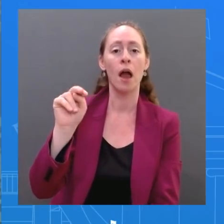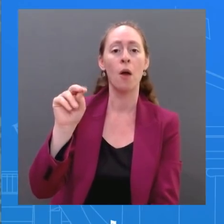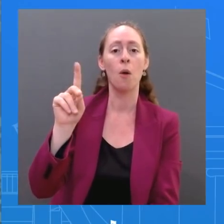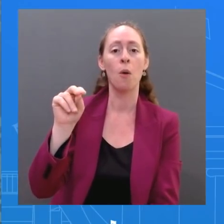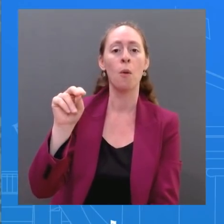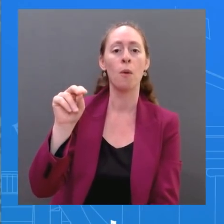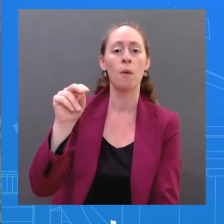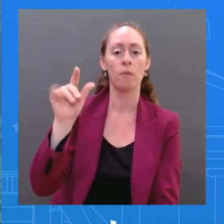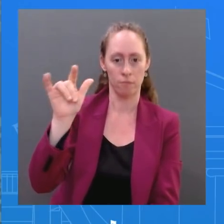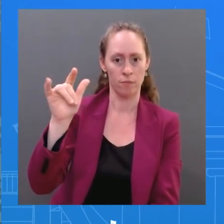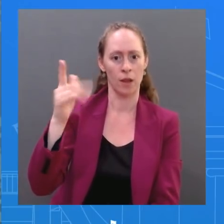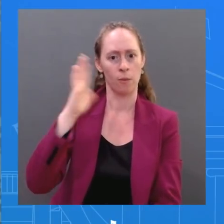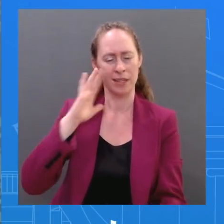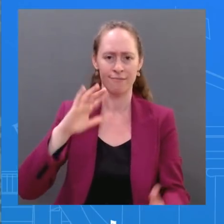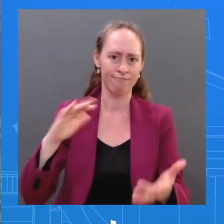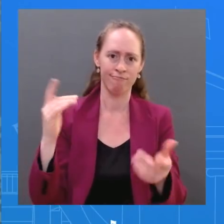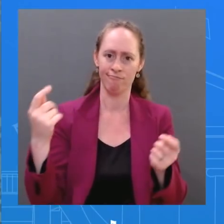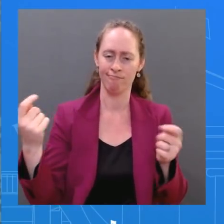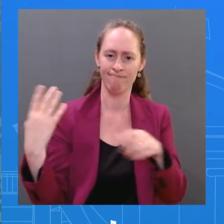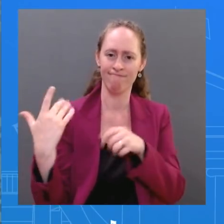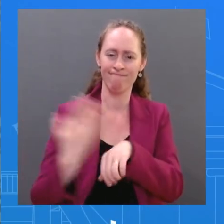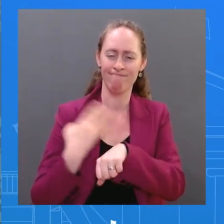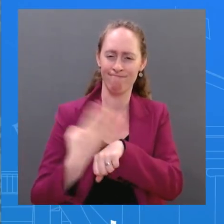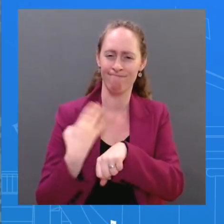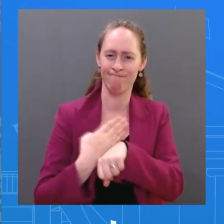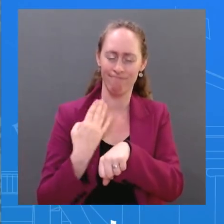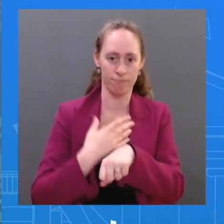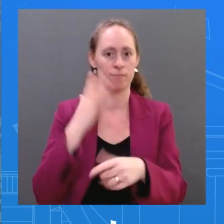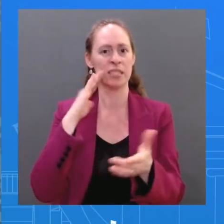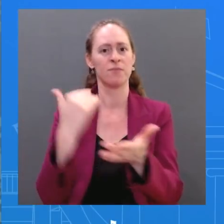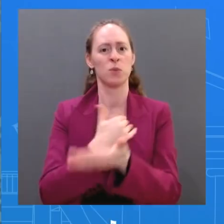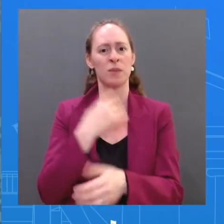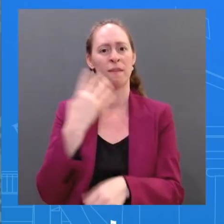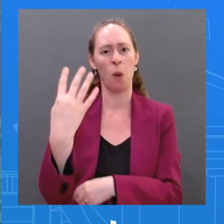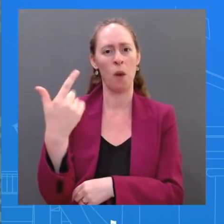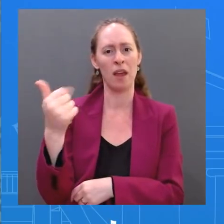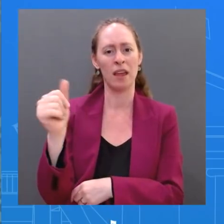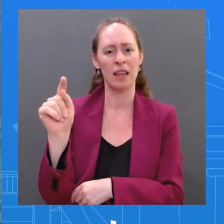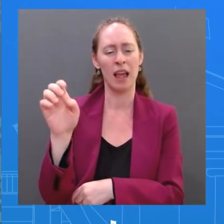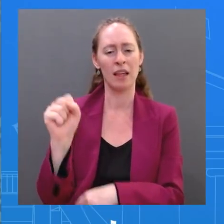and providing ADA-compliant facilities. At Pittsburgh International Airport,